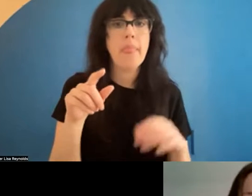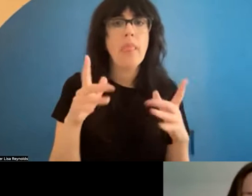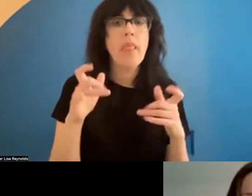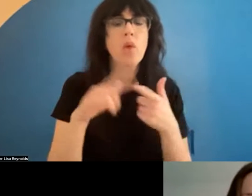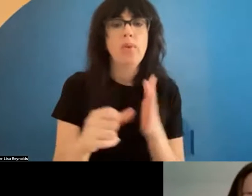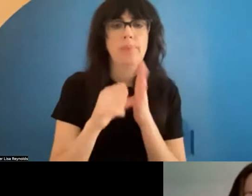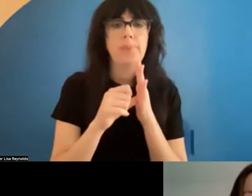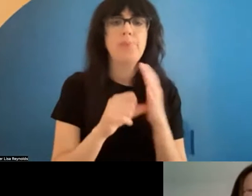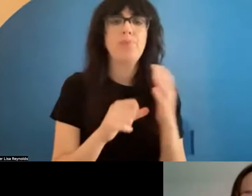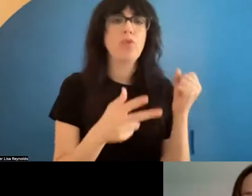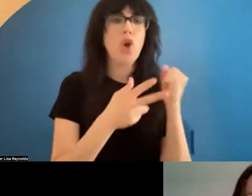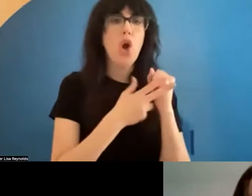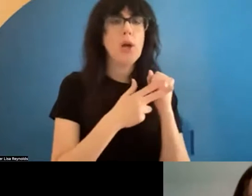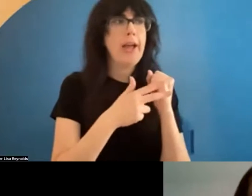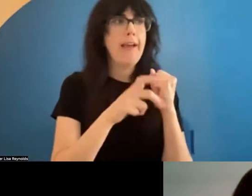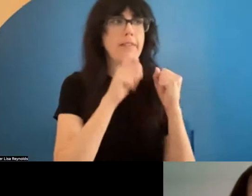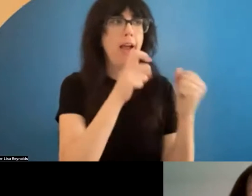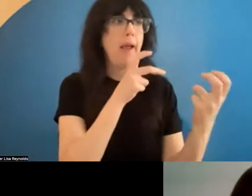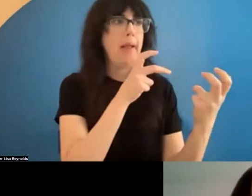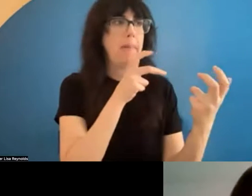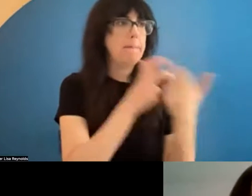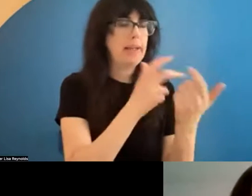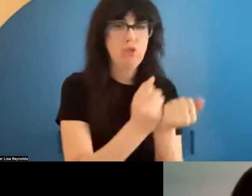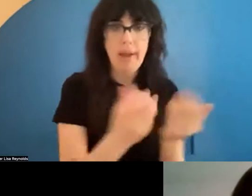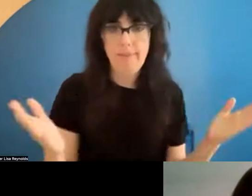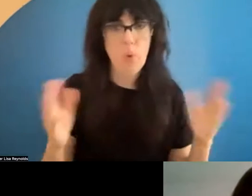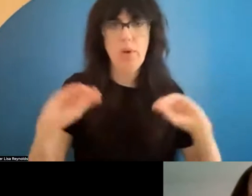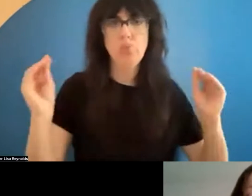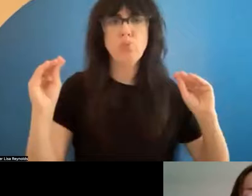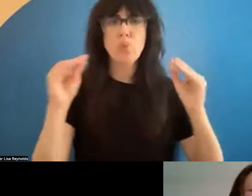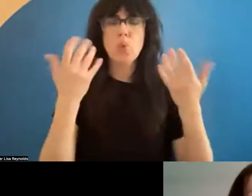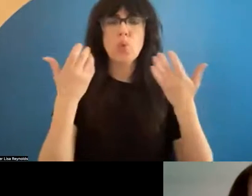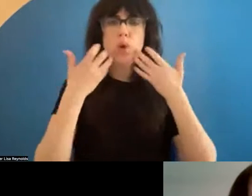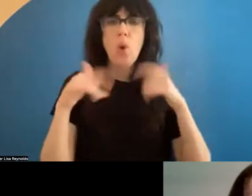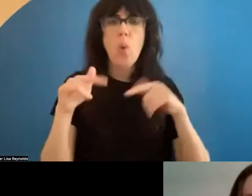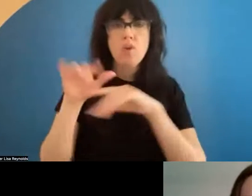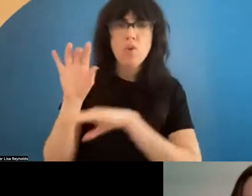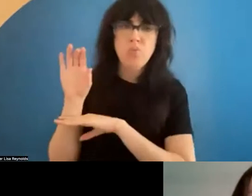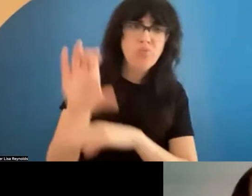one size fits all, and we are not here to impose a system. As we've heard, every